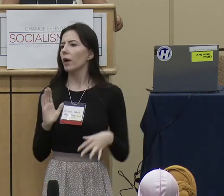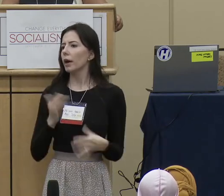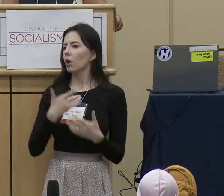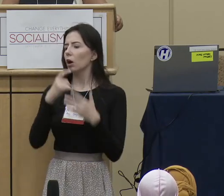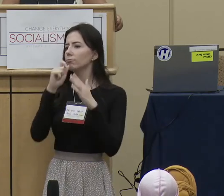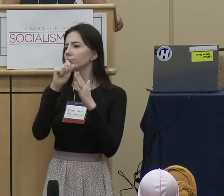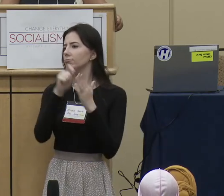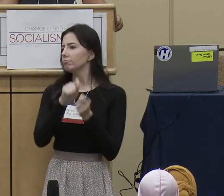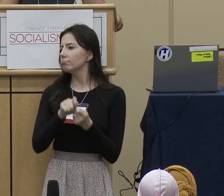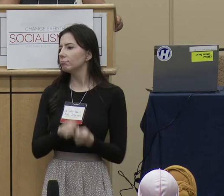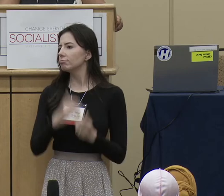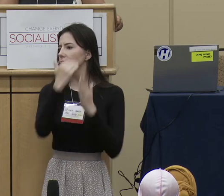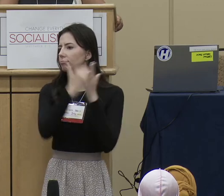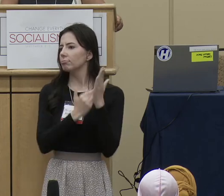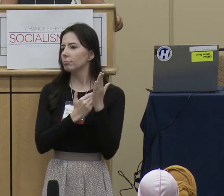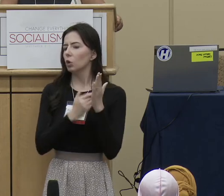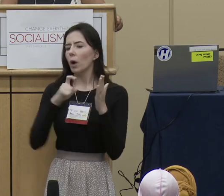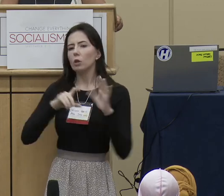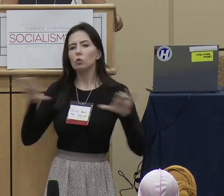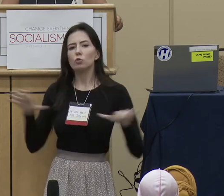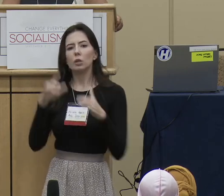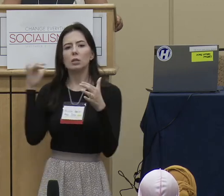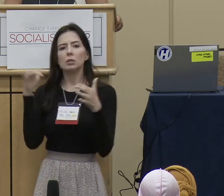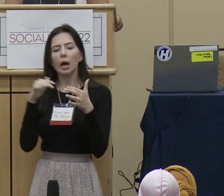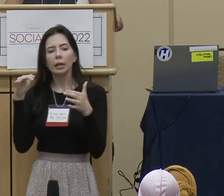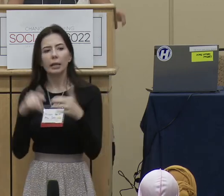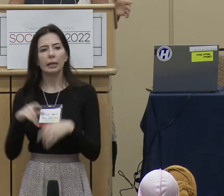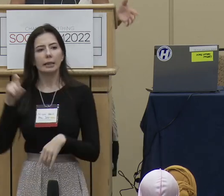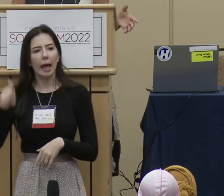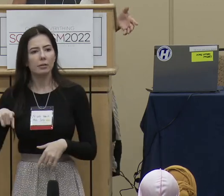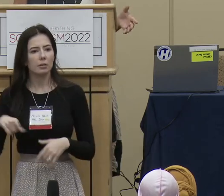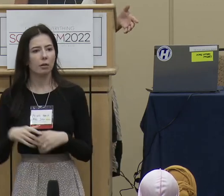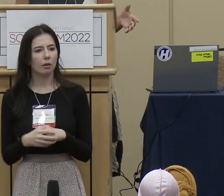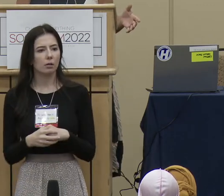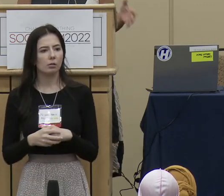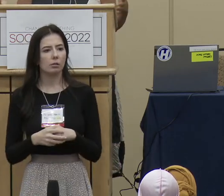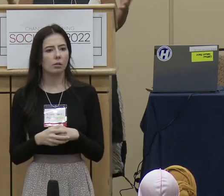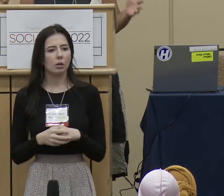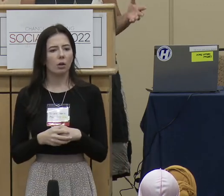have to talk about what is possible, we have to define our terms , we have to being there to do the study necessary to